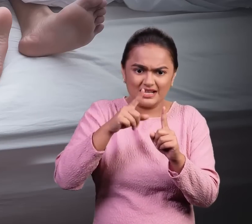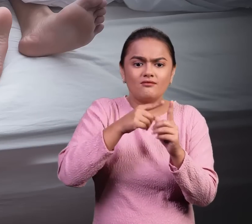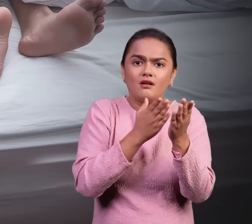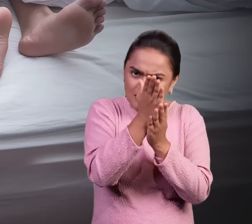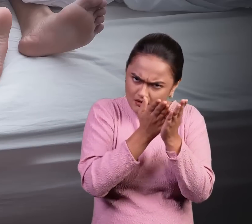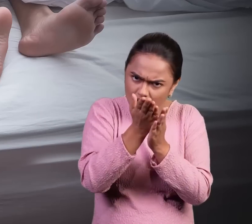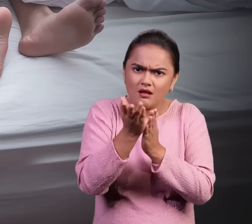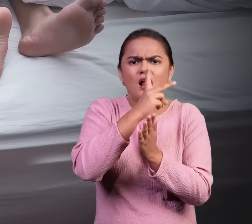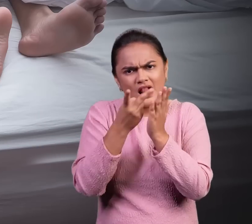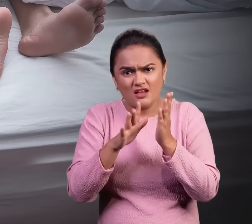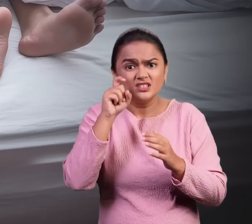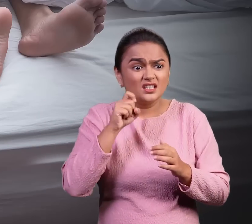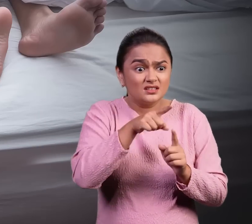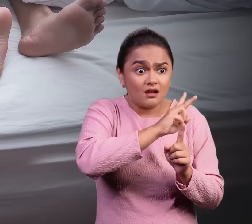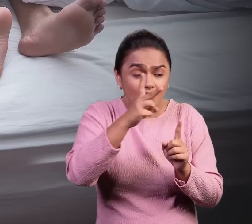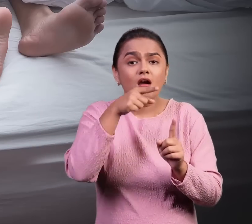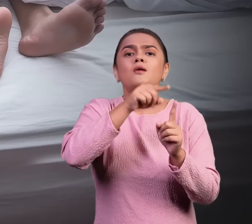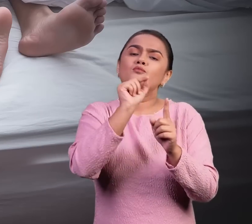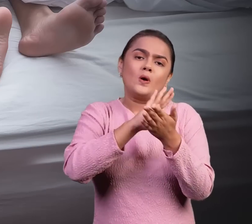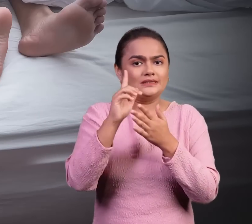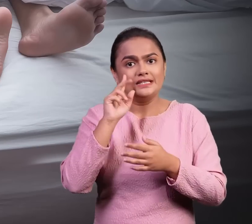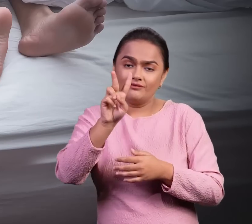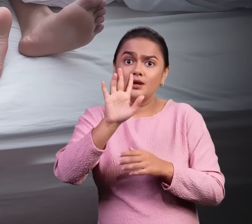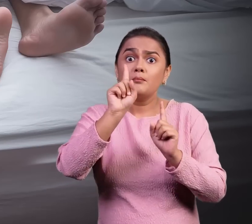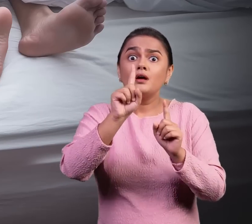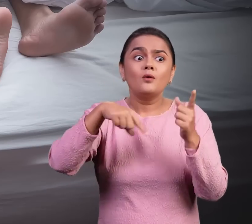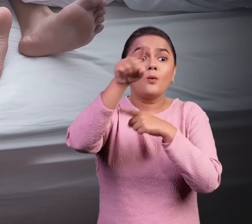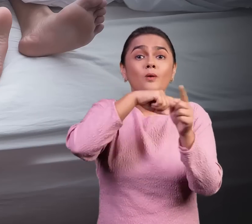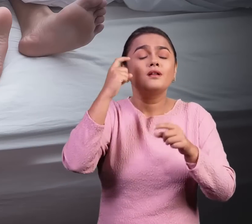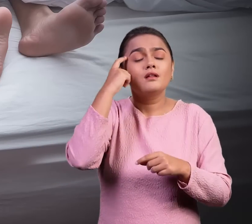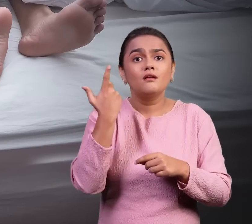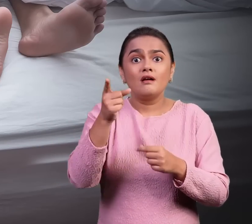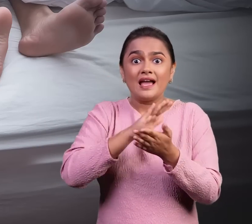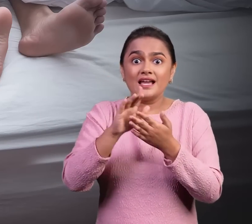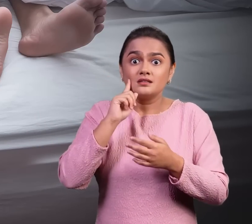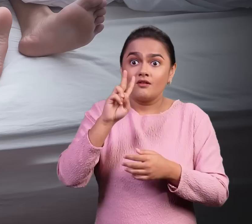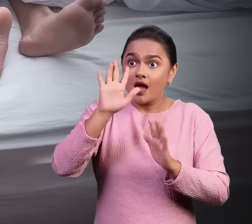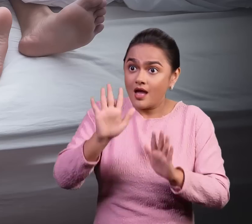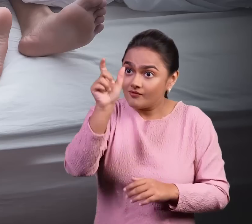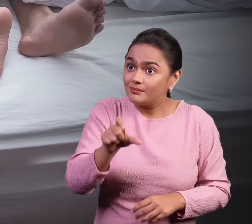HIV may be contracted through sex. It is believed that if someone has HIV,